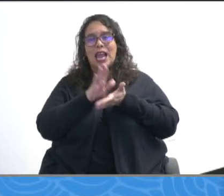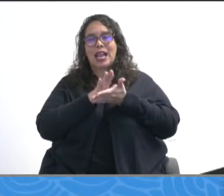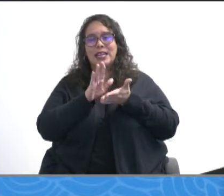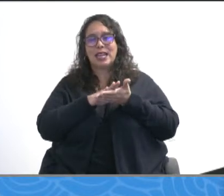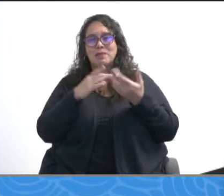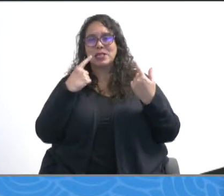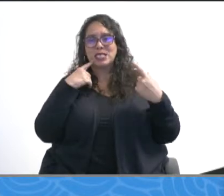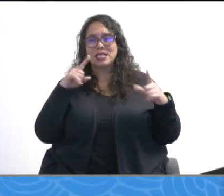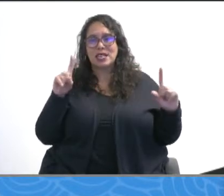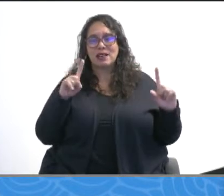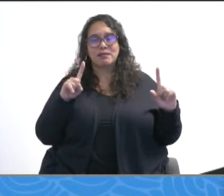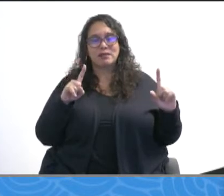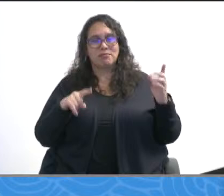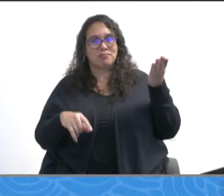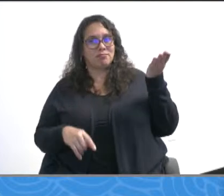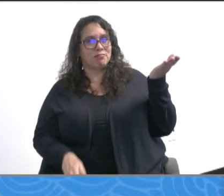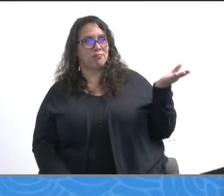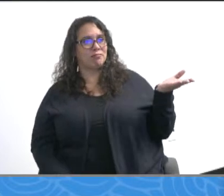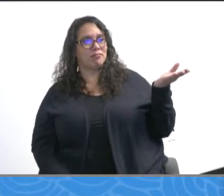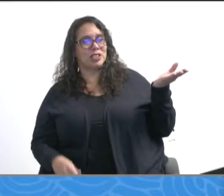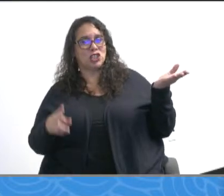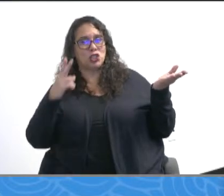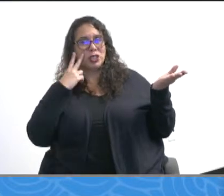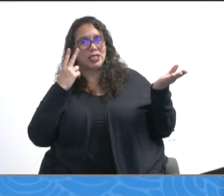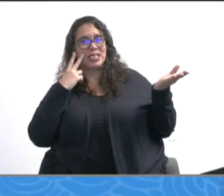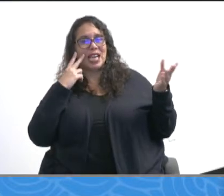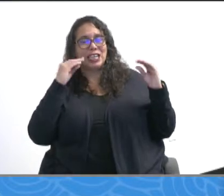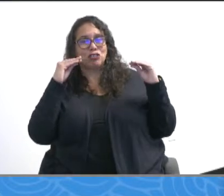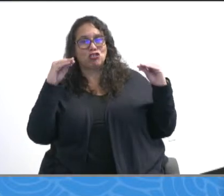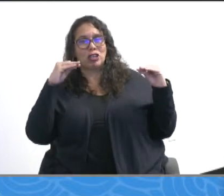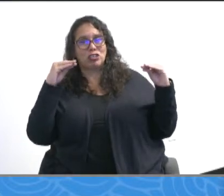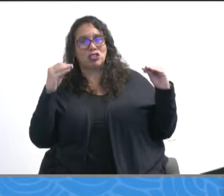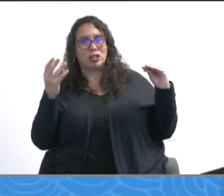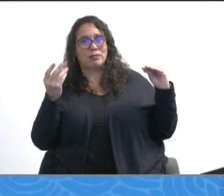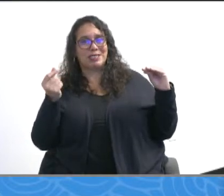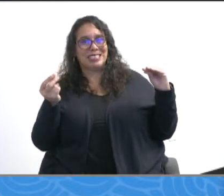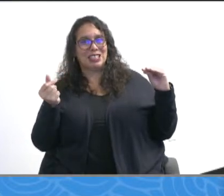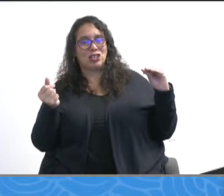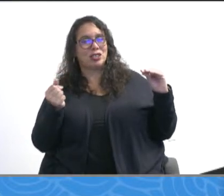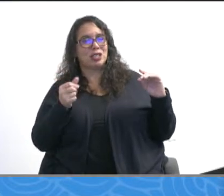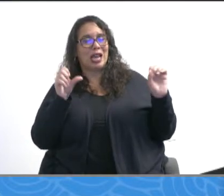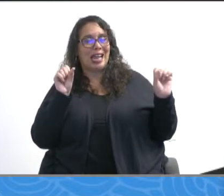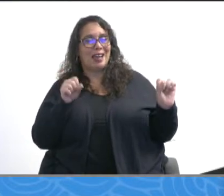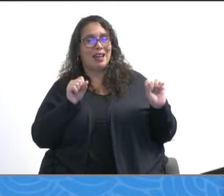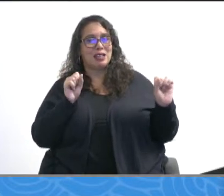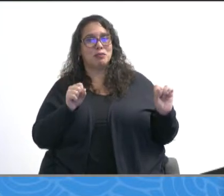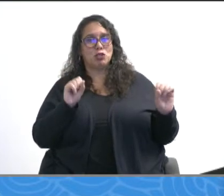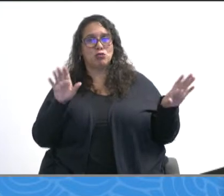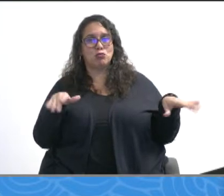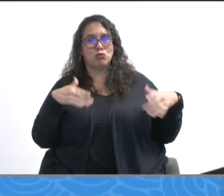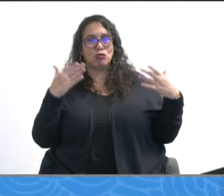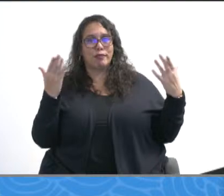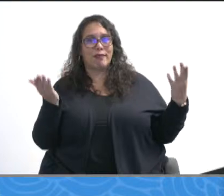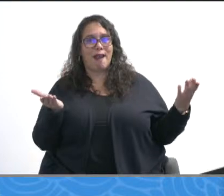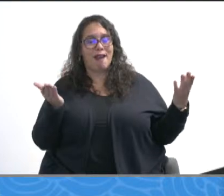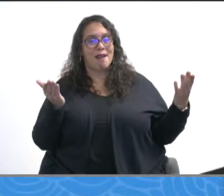So you can see here, with instructional materials, we were able to provide each student